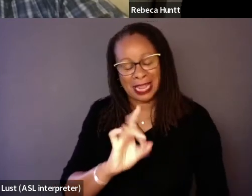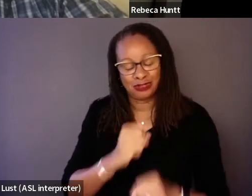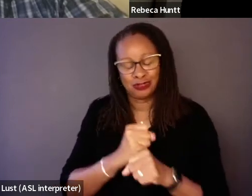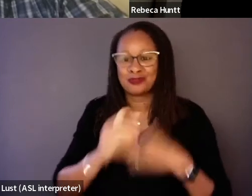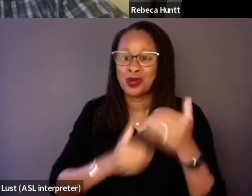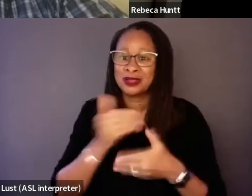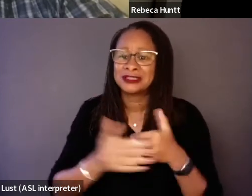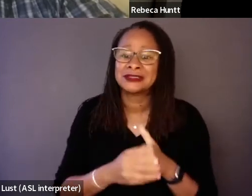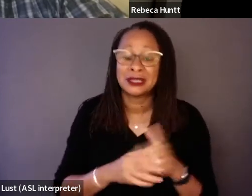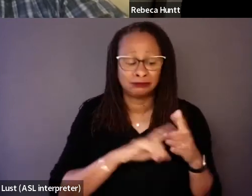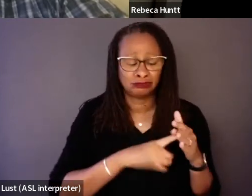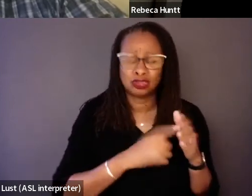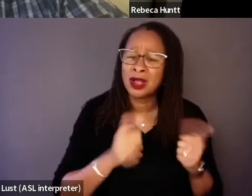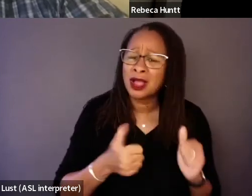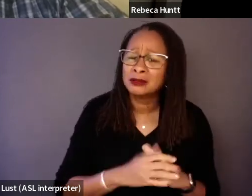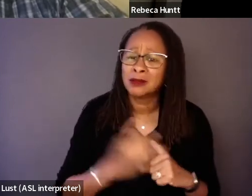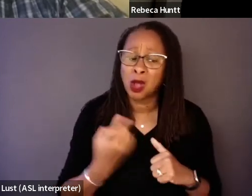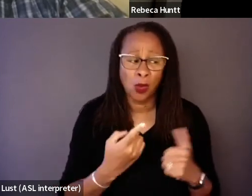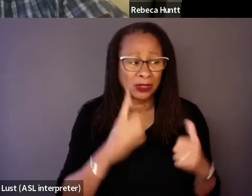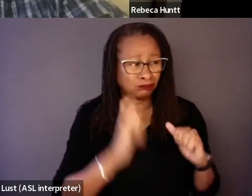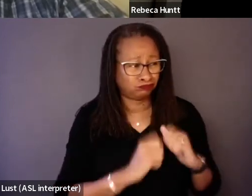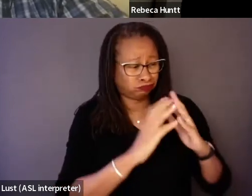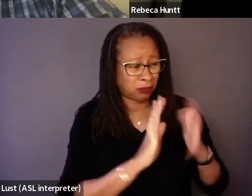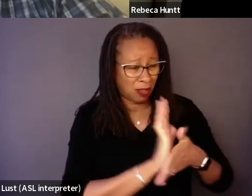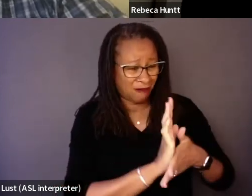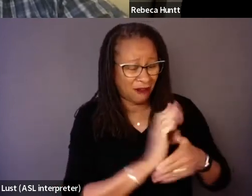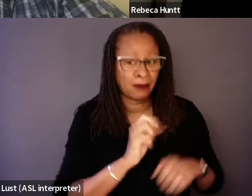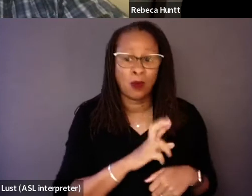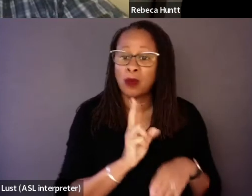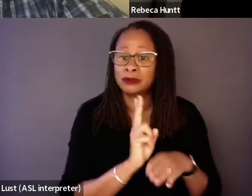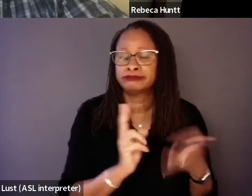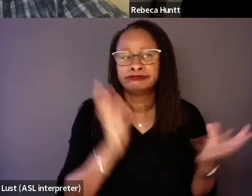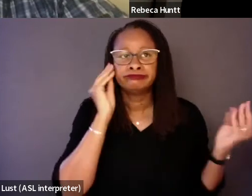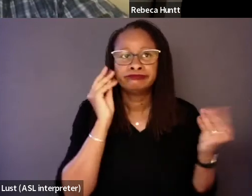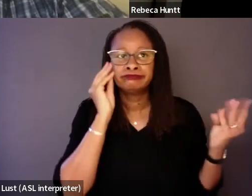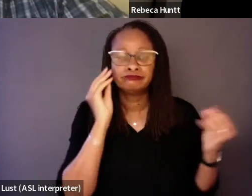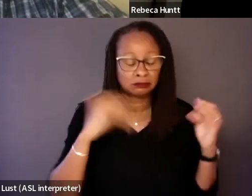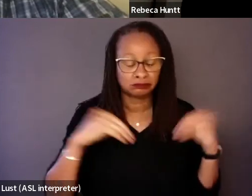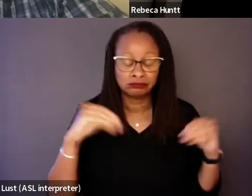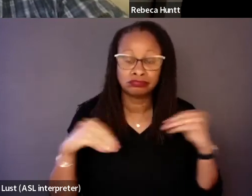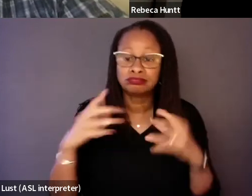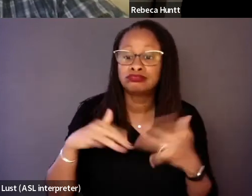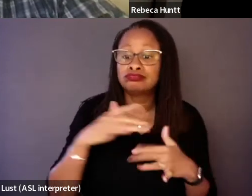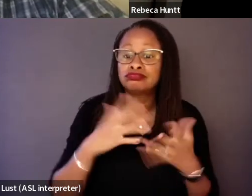How did that process begin? Was it always going to be a film? Were there certain news that you had sort of around and then turn into a film?